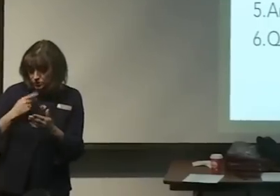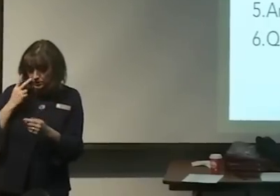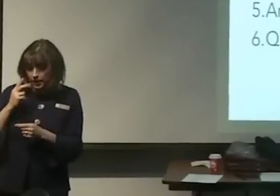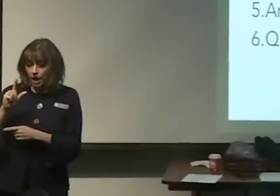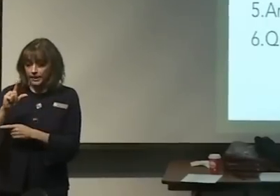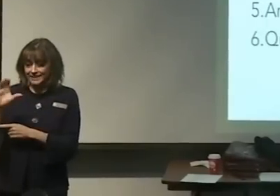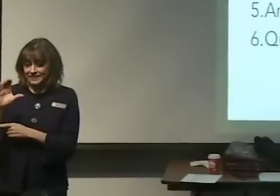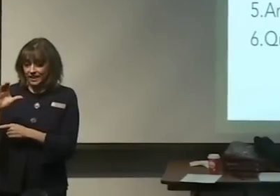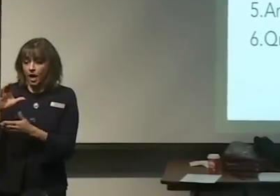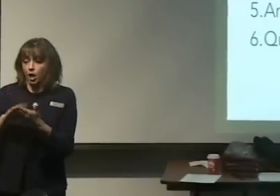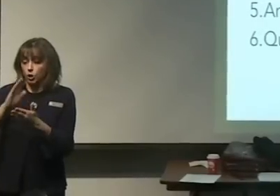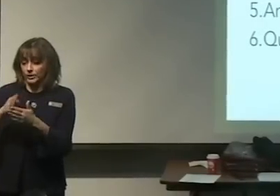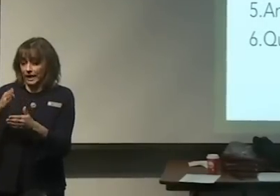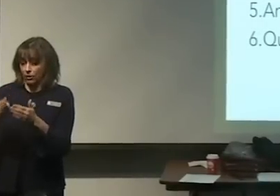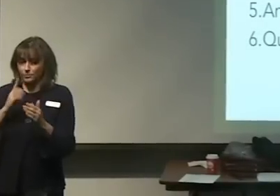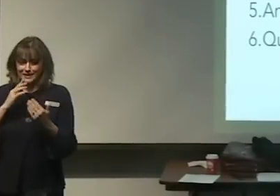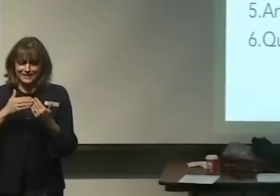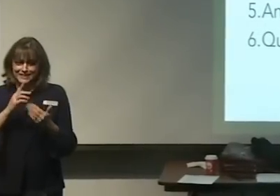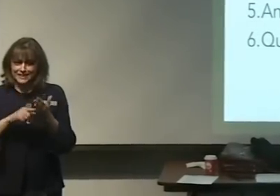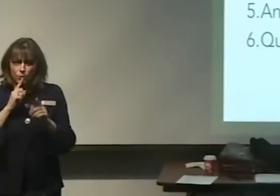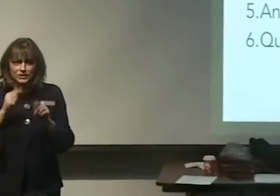What's the answer? [ Pause ]